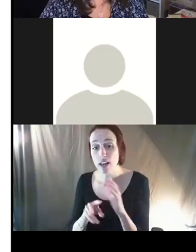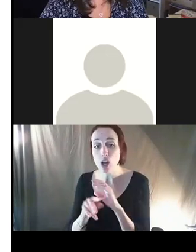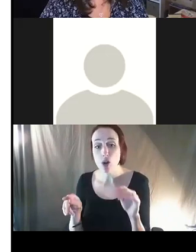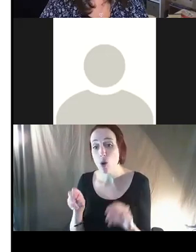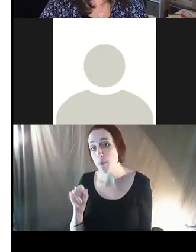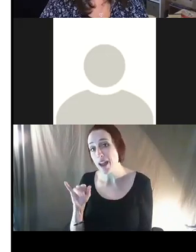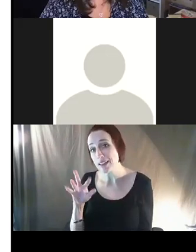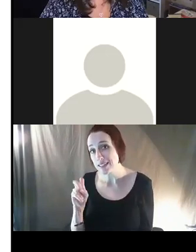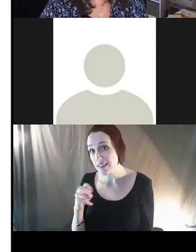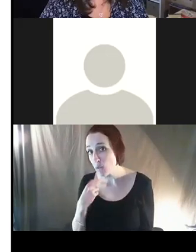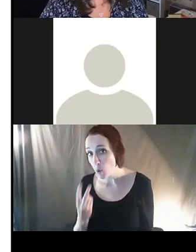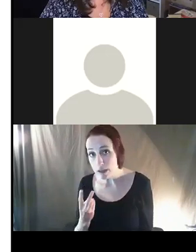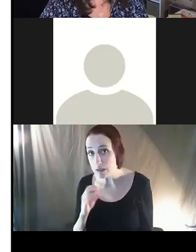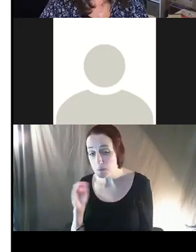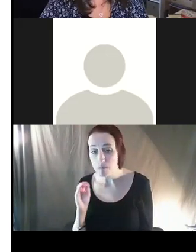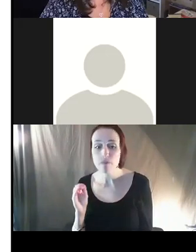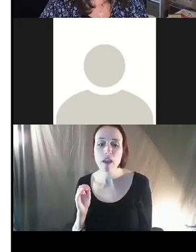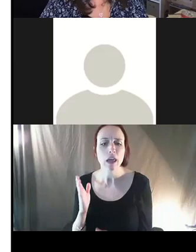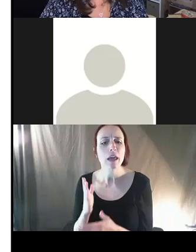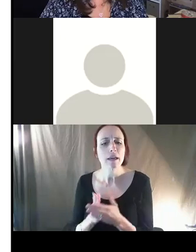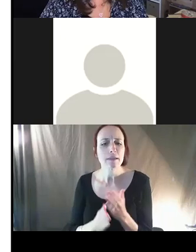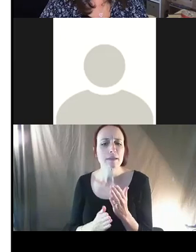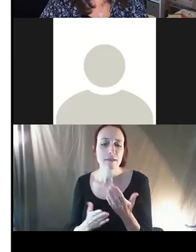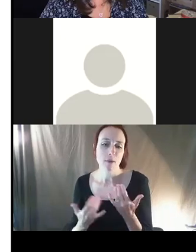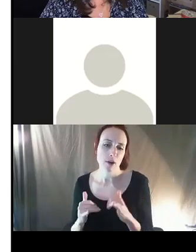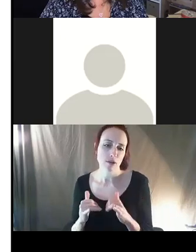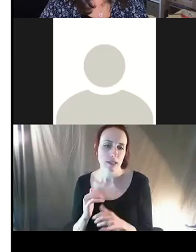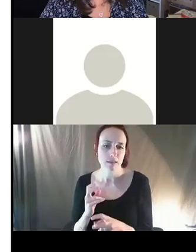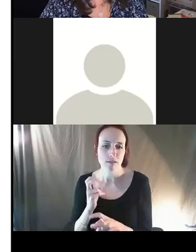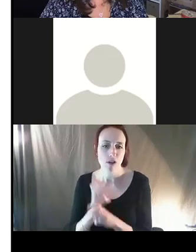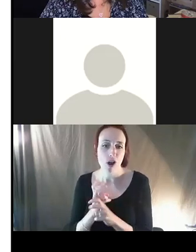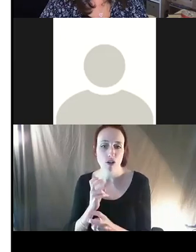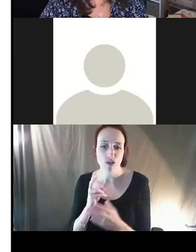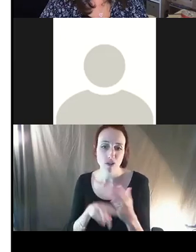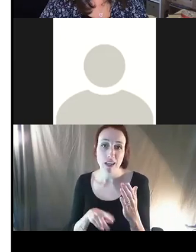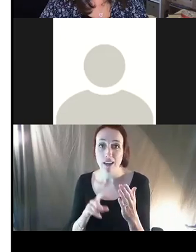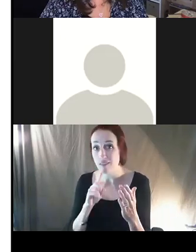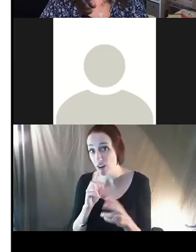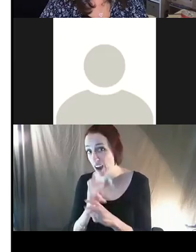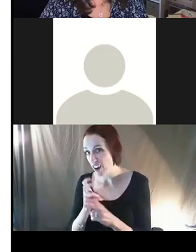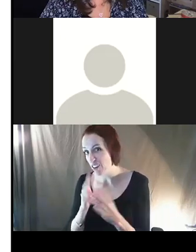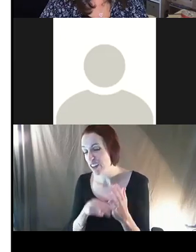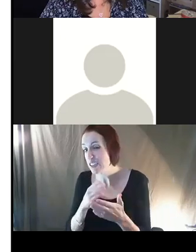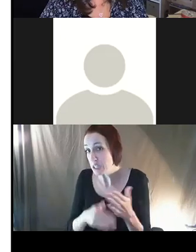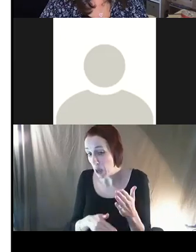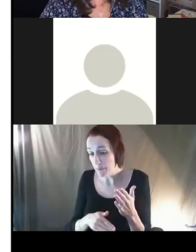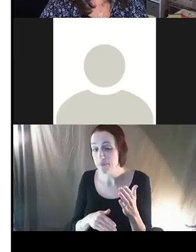There are still some hard to read and some identified as very hard to read in here. It's never going to be perfect.